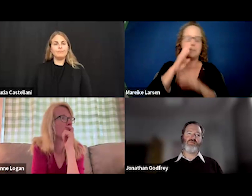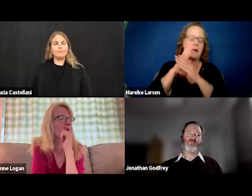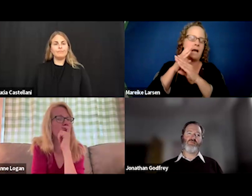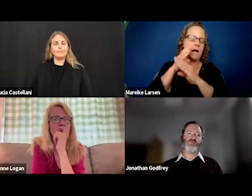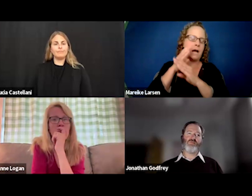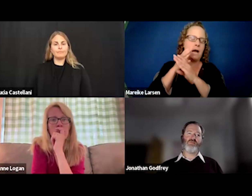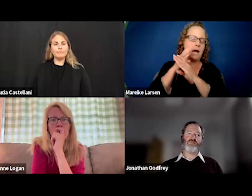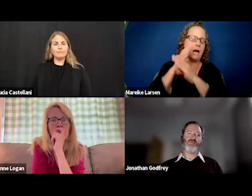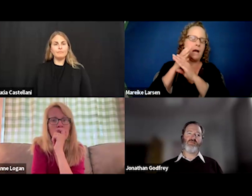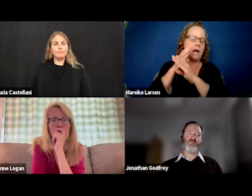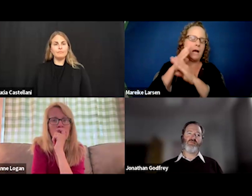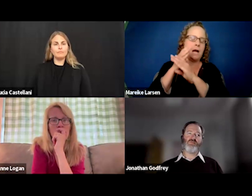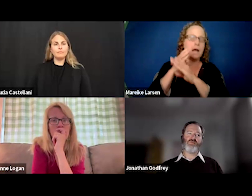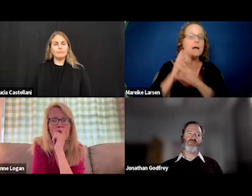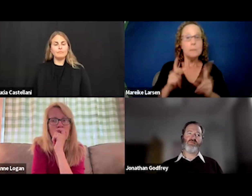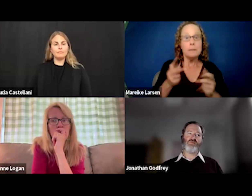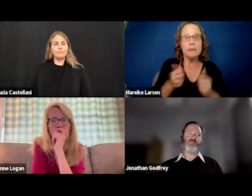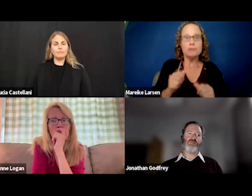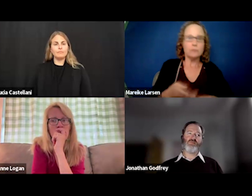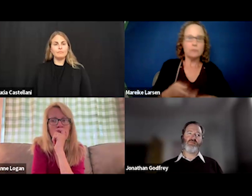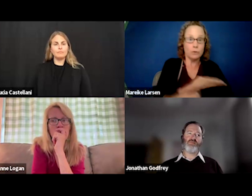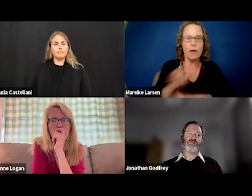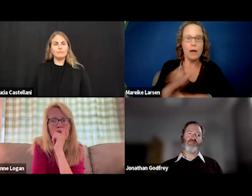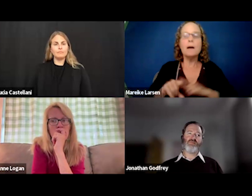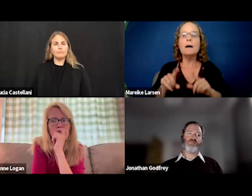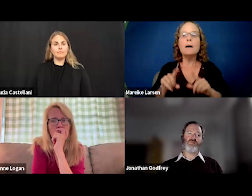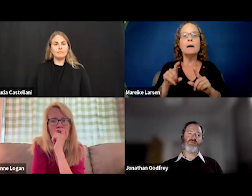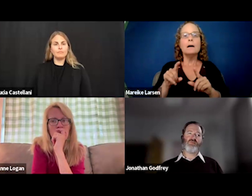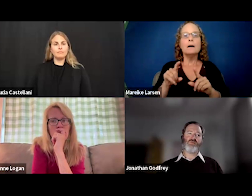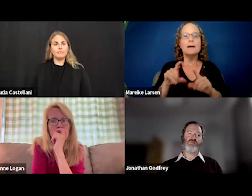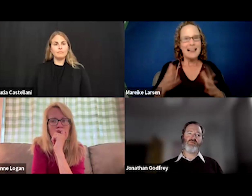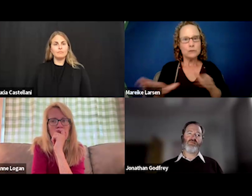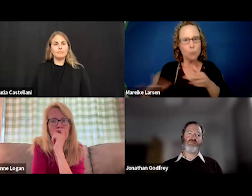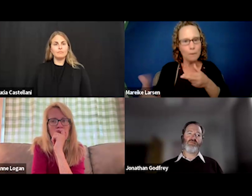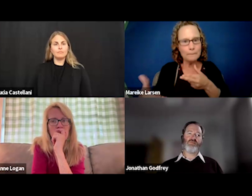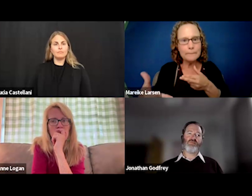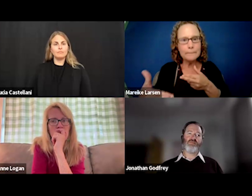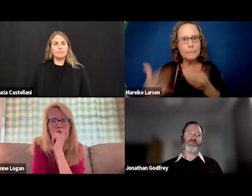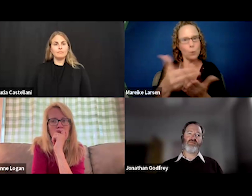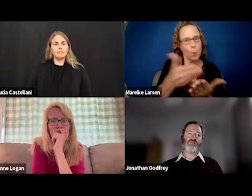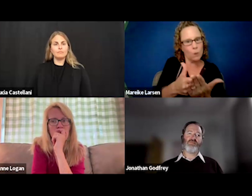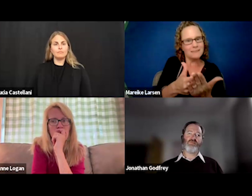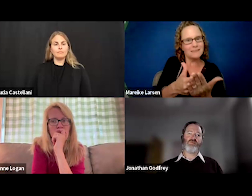have tried to do a lot of work, is classrooms and courses specifically.